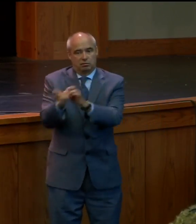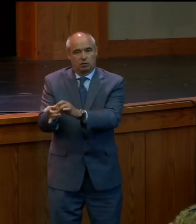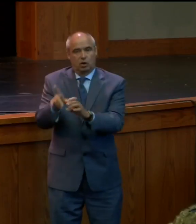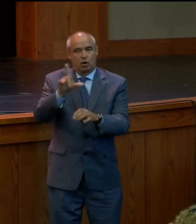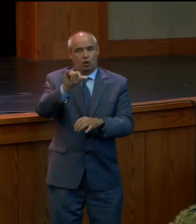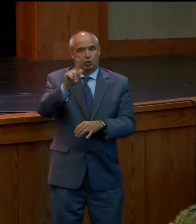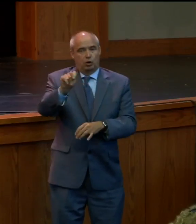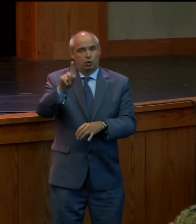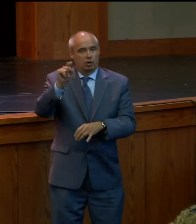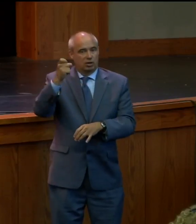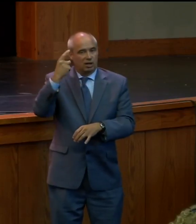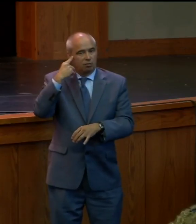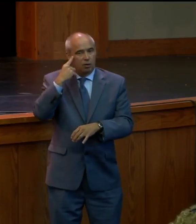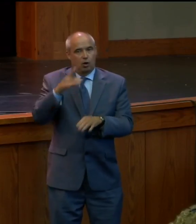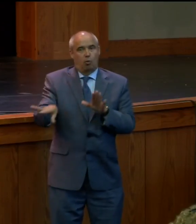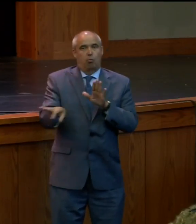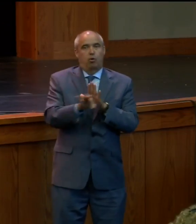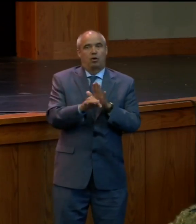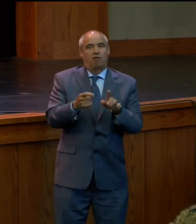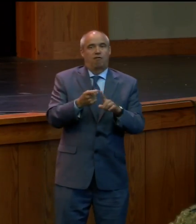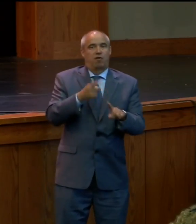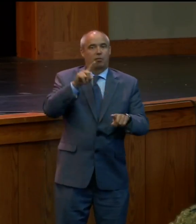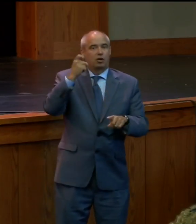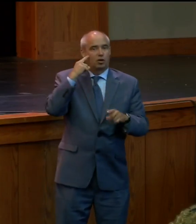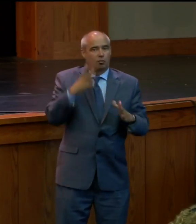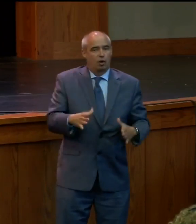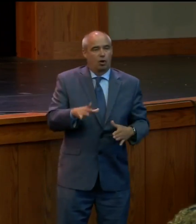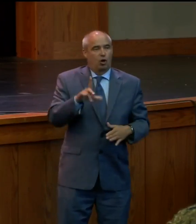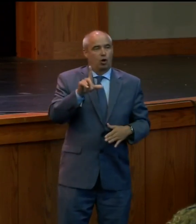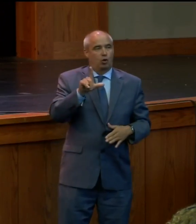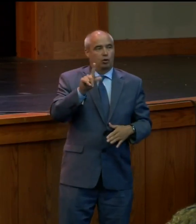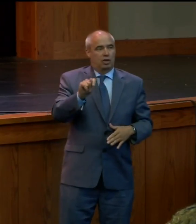APPOINTED BY THE GOVERNOR BECAUSE THAT'S HOW THE LIEUTENANT GOVERNOR IS SELECTED.